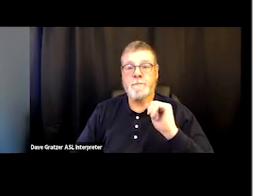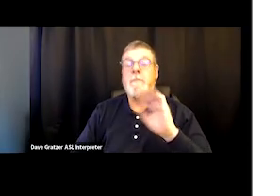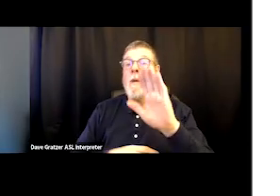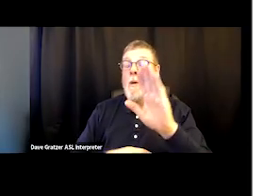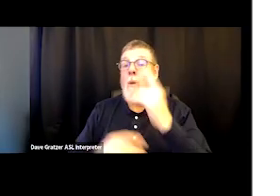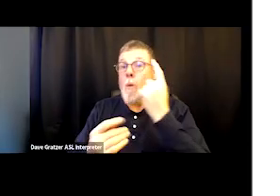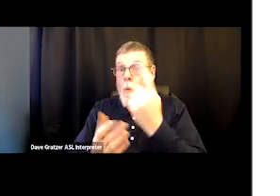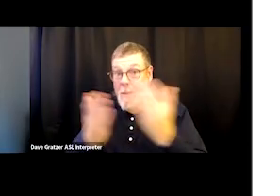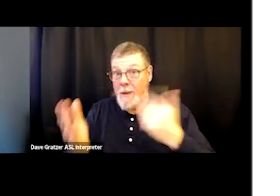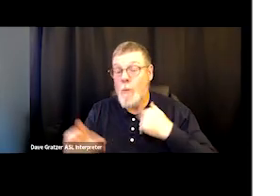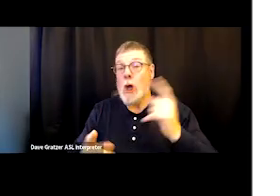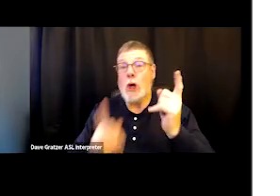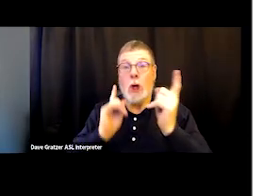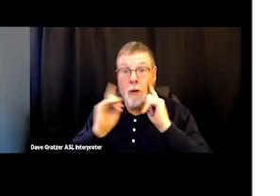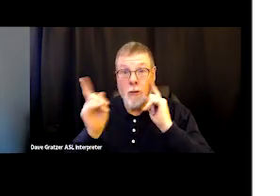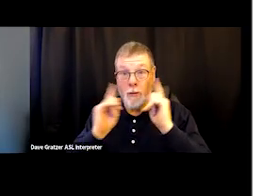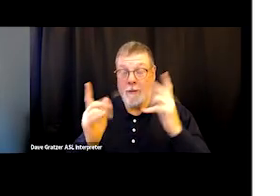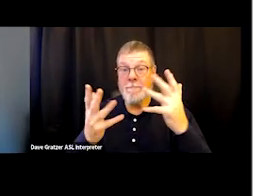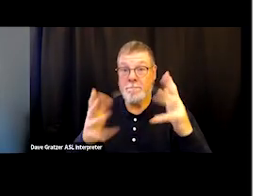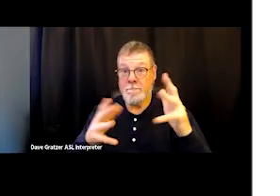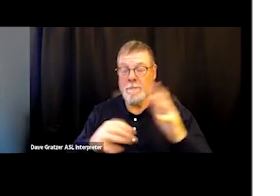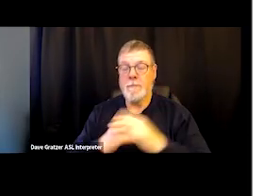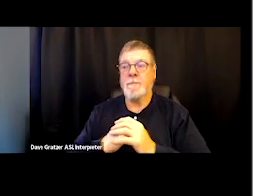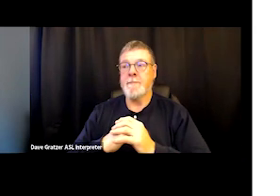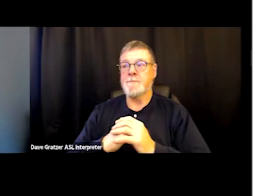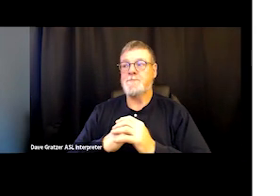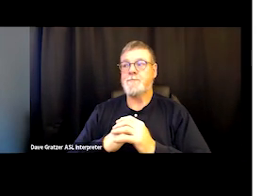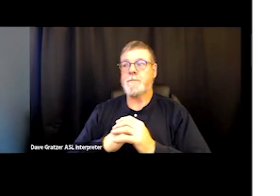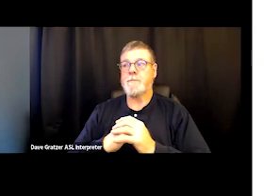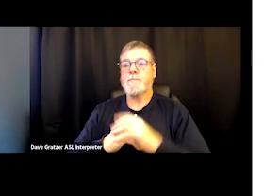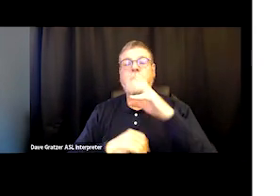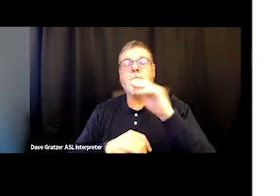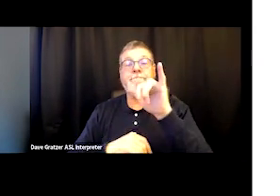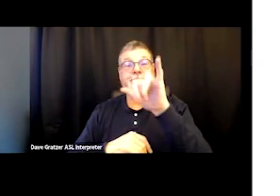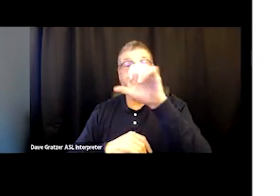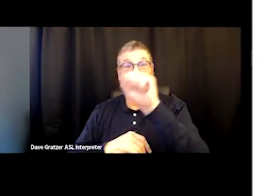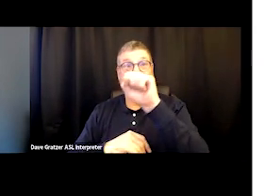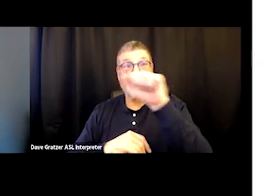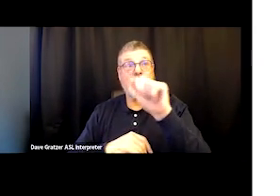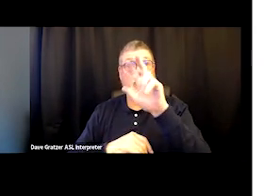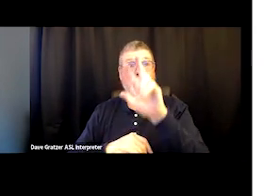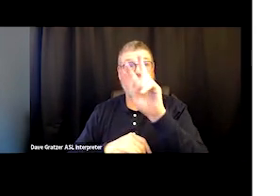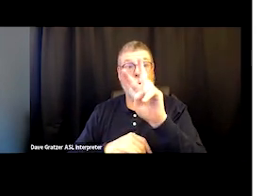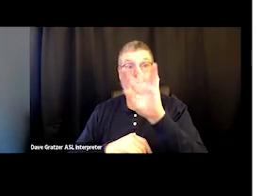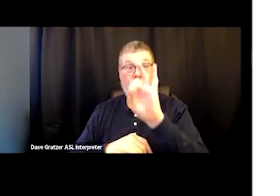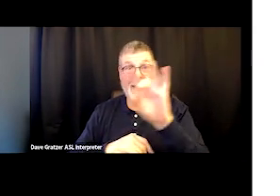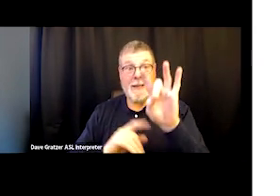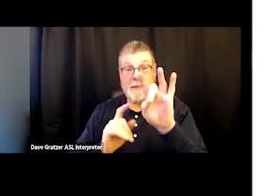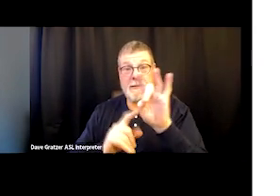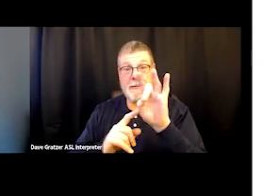from SOAR providers in the field is that these SSA-3288 forms do sometimes take